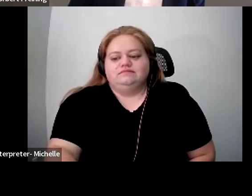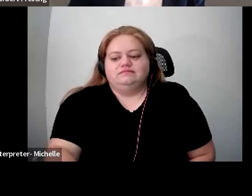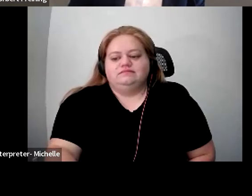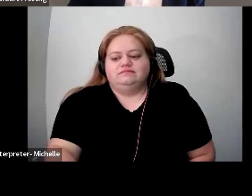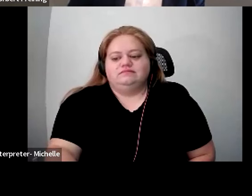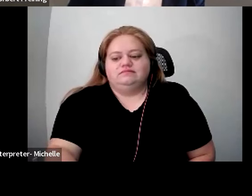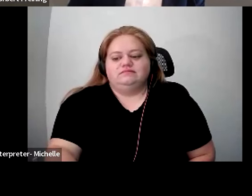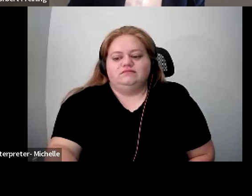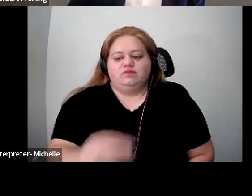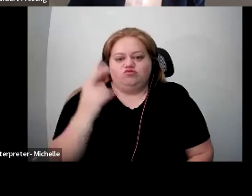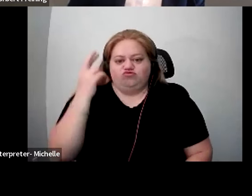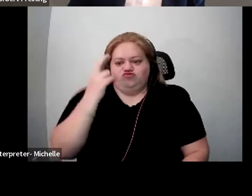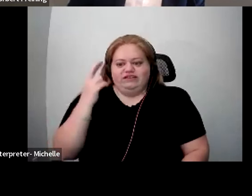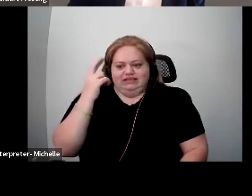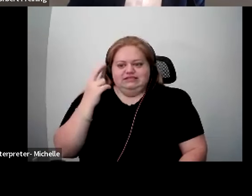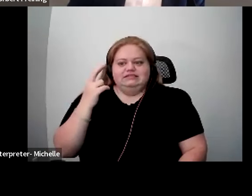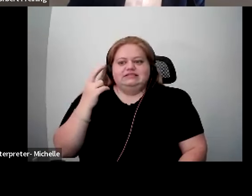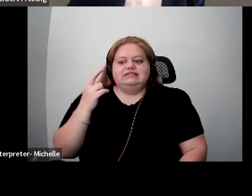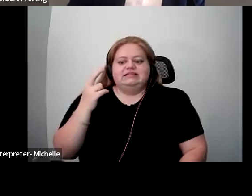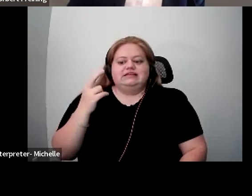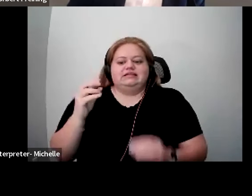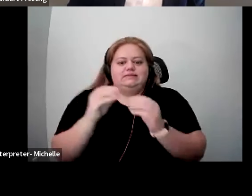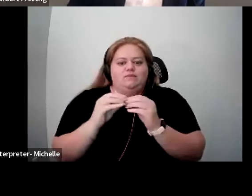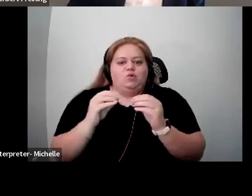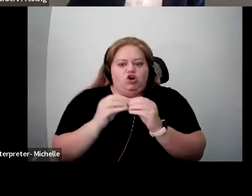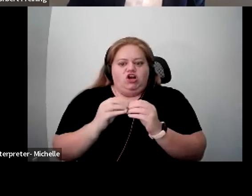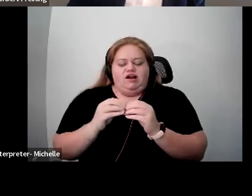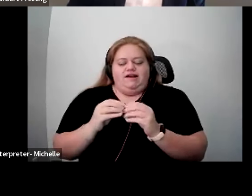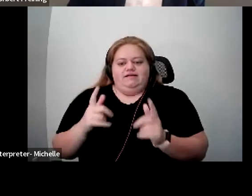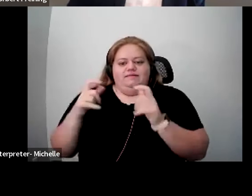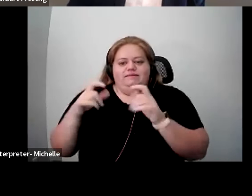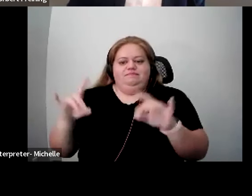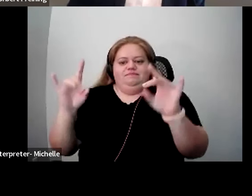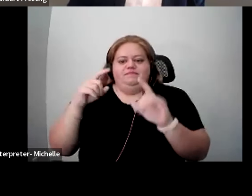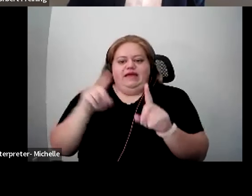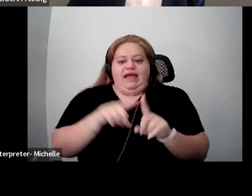and moving inaccessibility than PDF, there are two fundamental reasons.